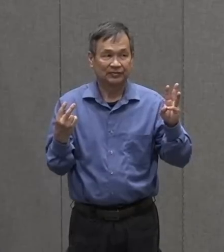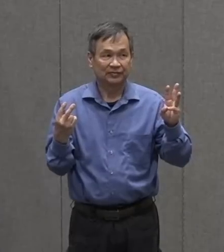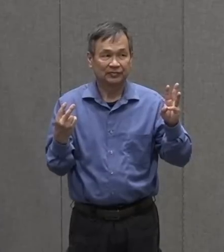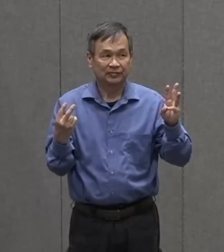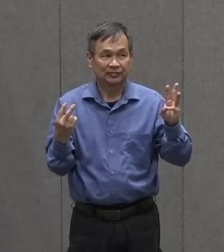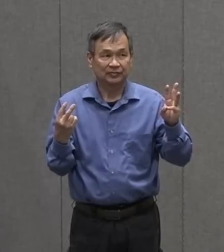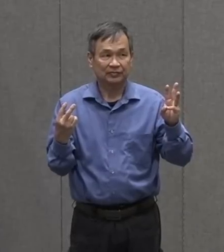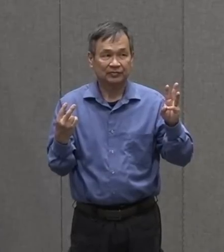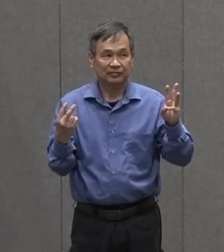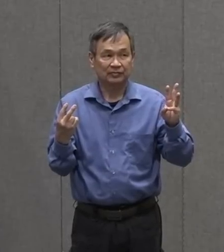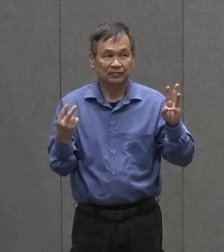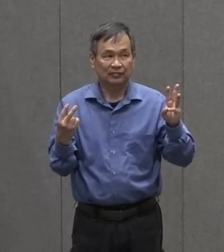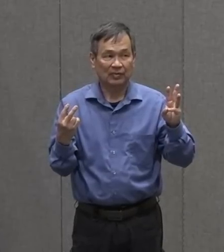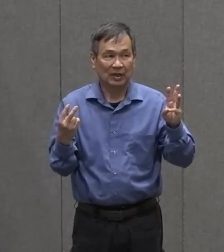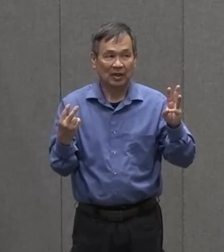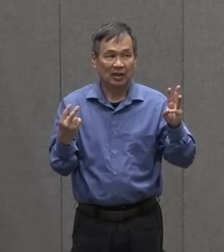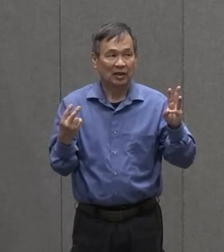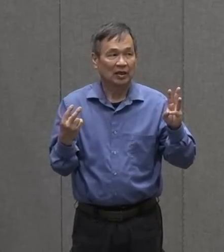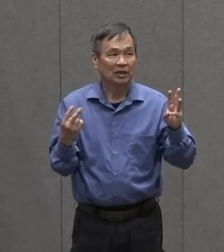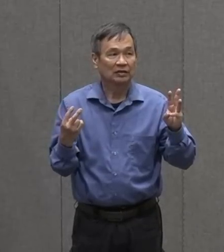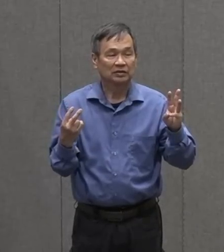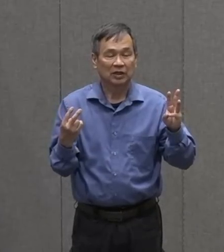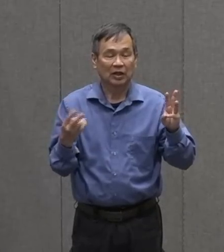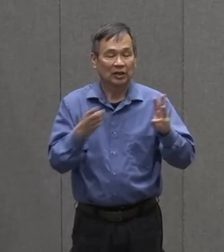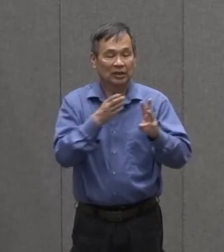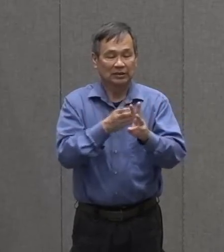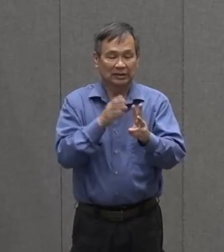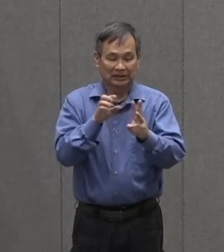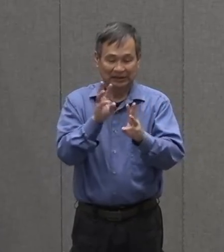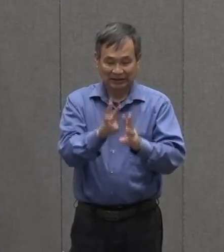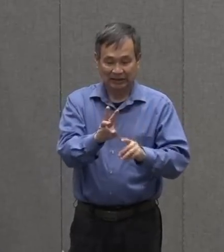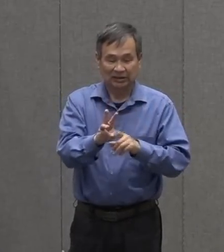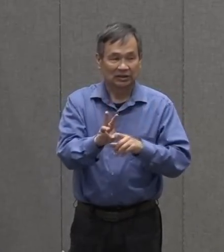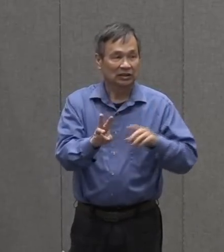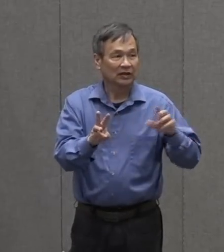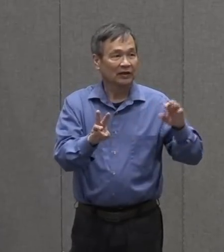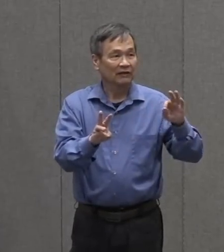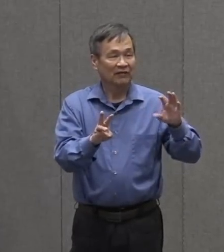So the factors of six are one, two, three and six.